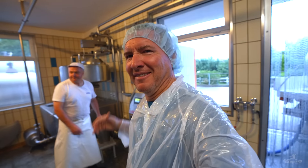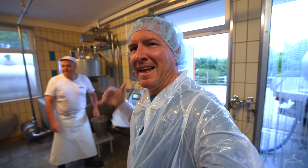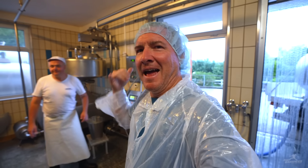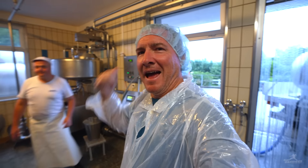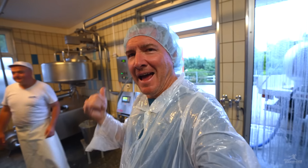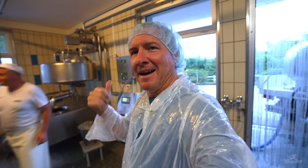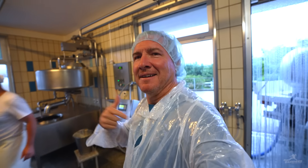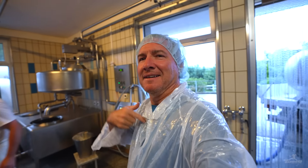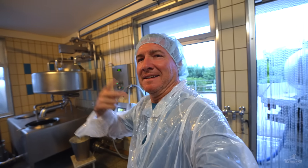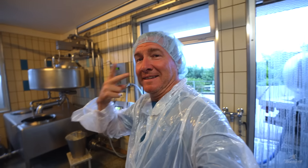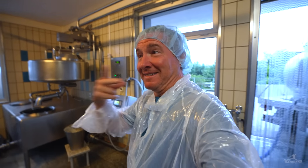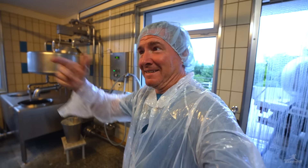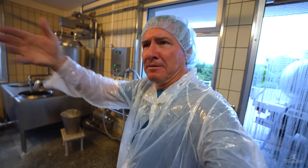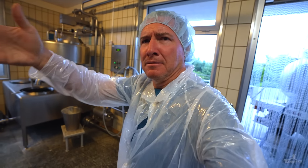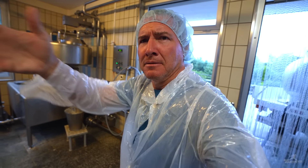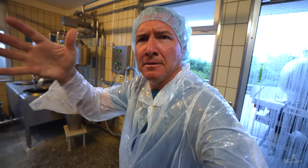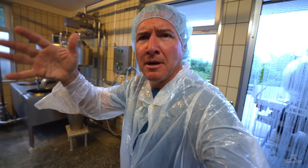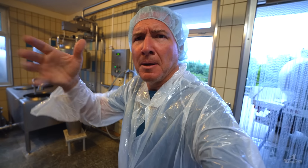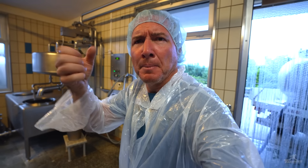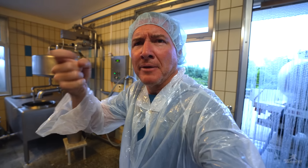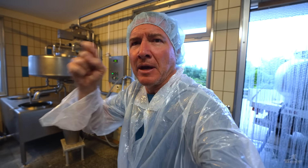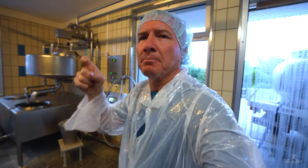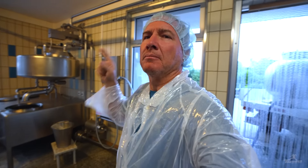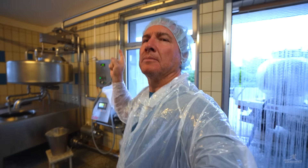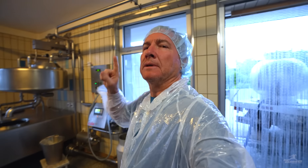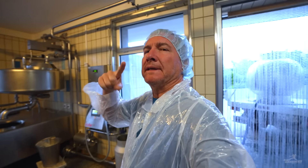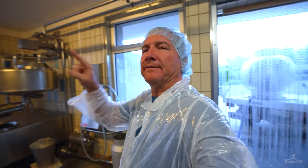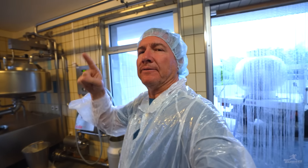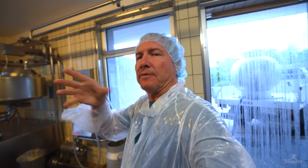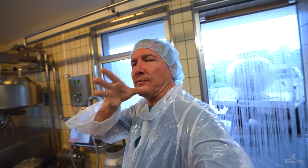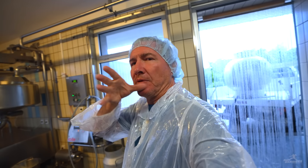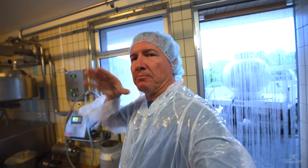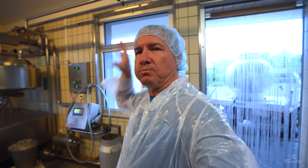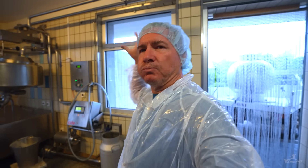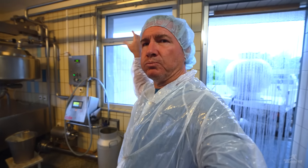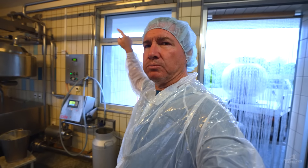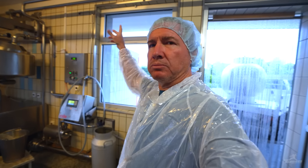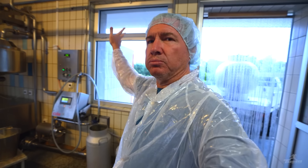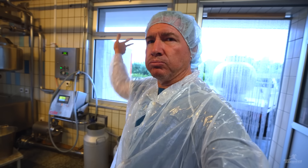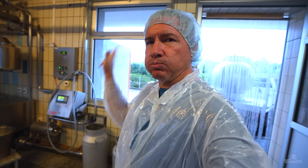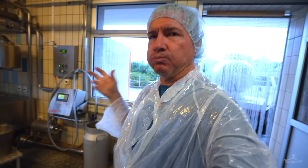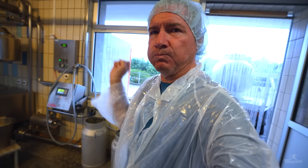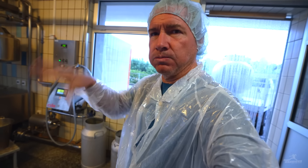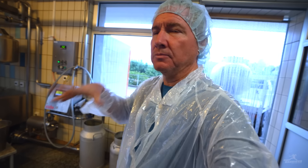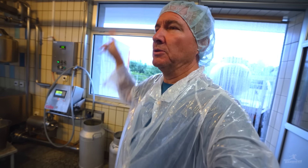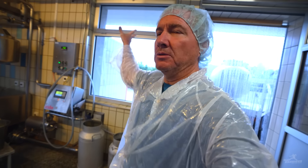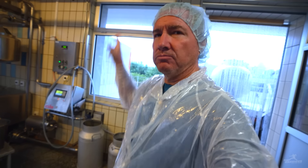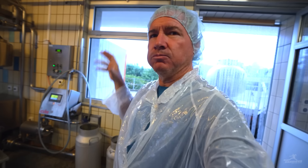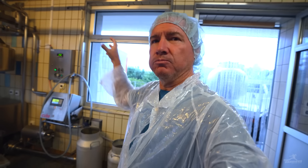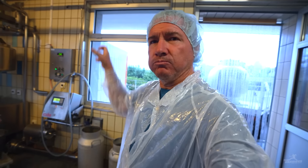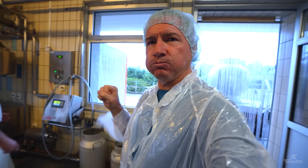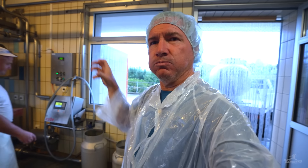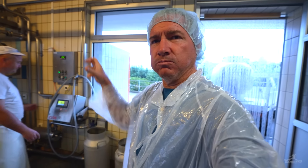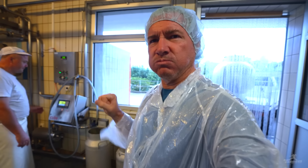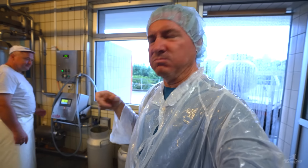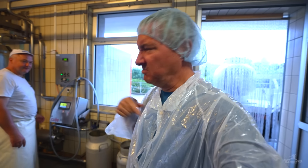I see they get milk from different farms around here by truckload.